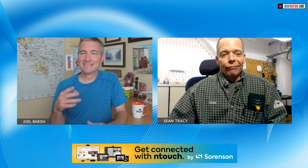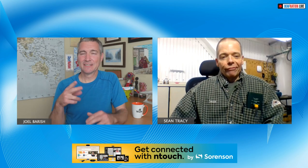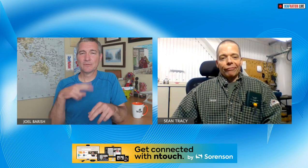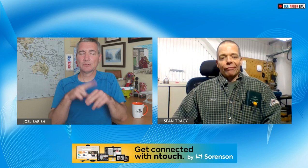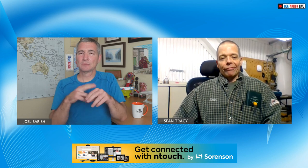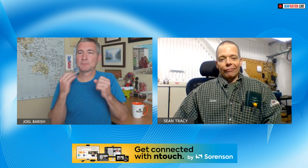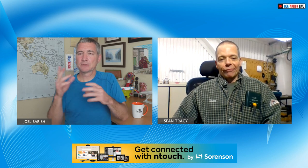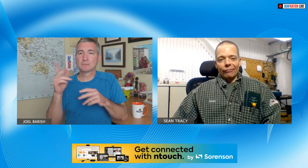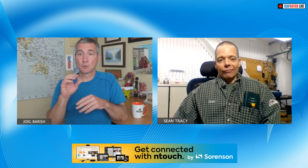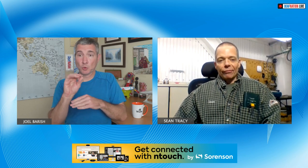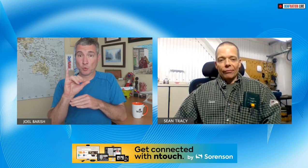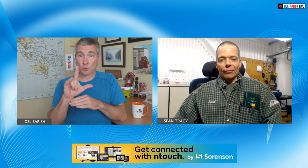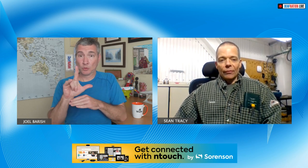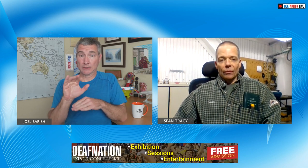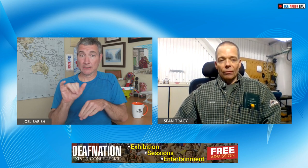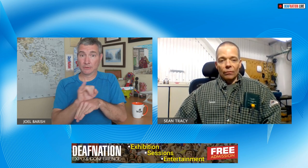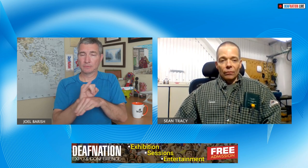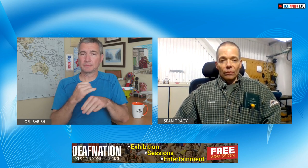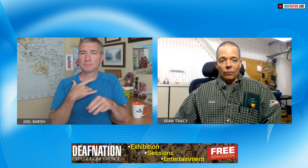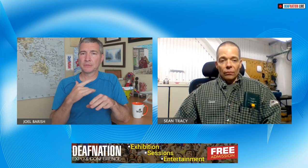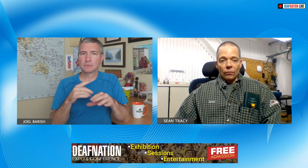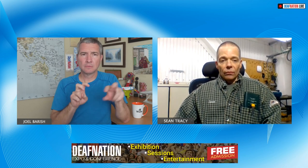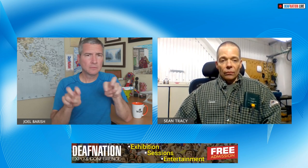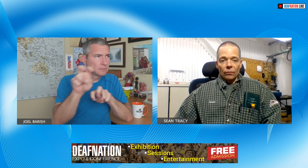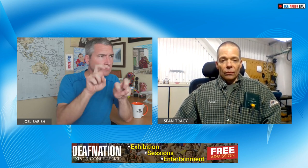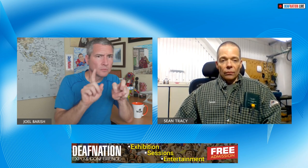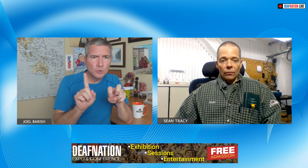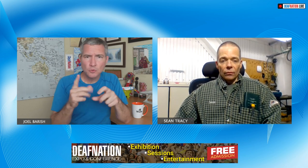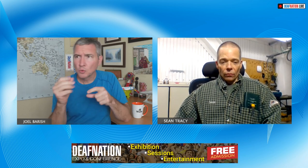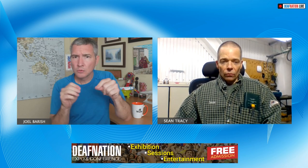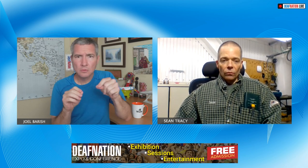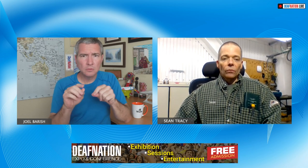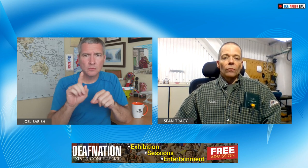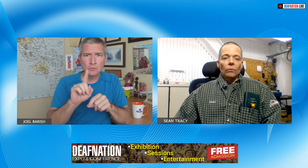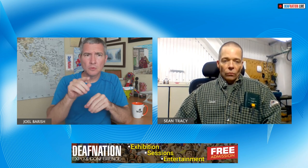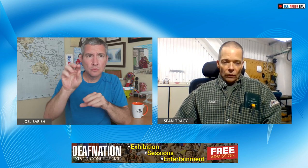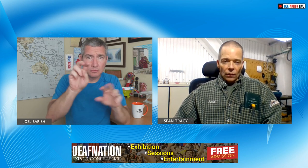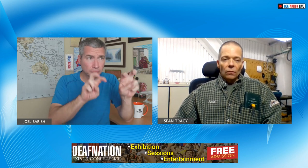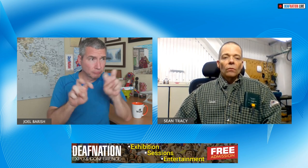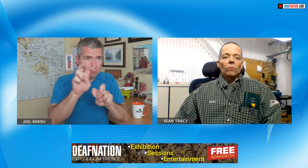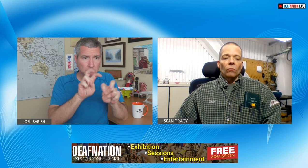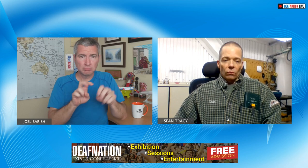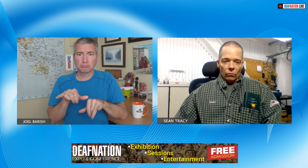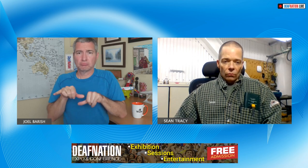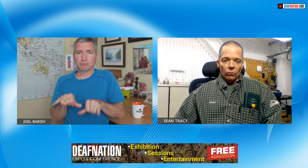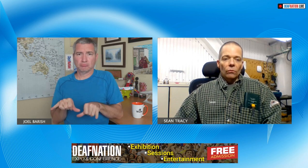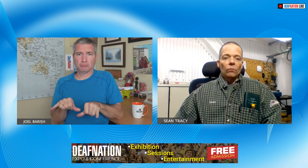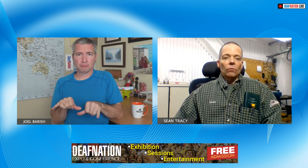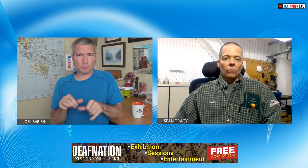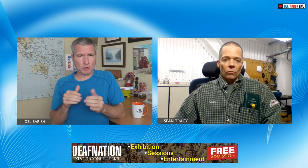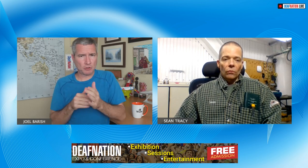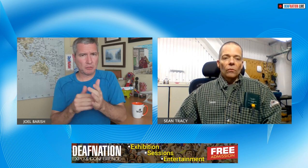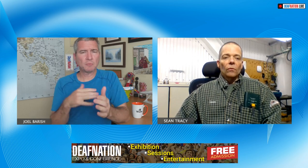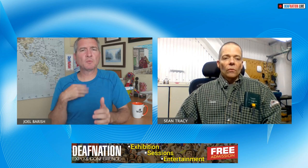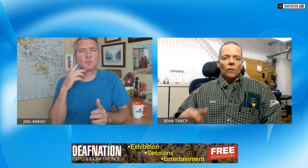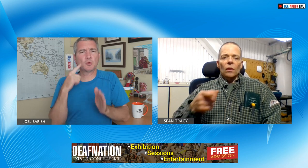With the oil industry, there tends to be a lot of traveling to go where the oil is.